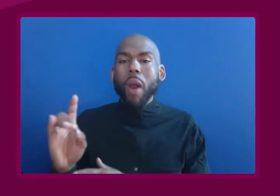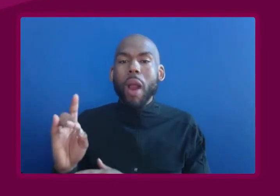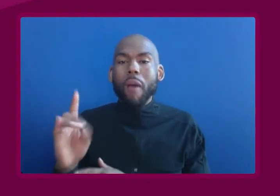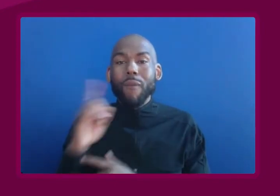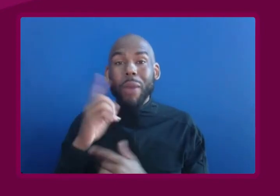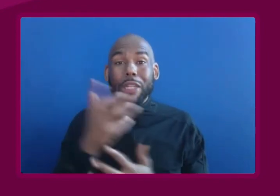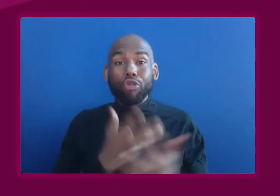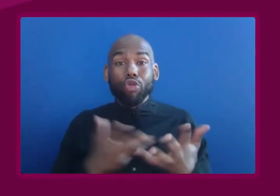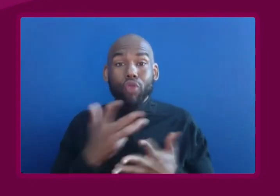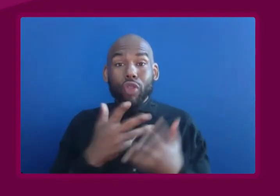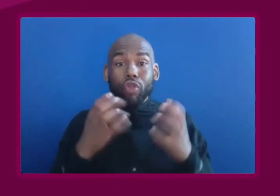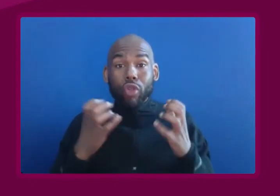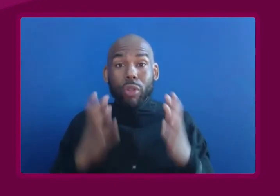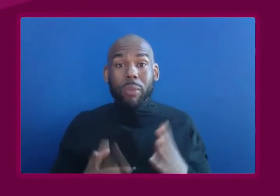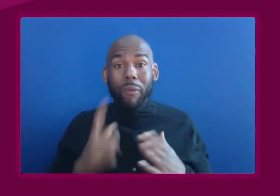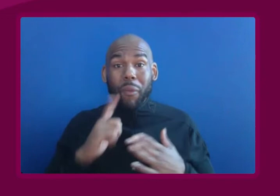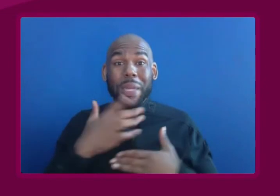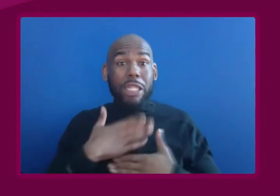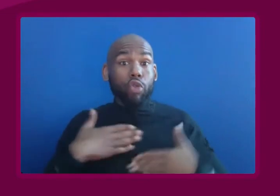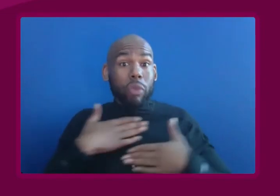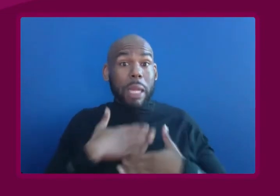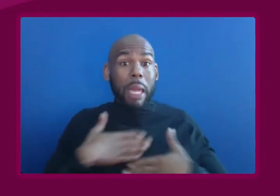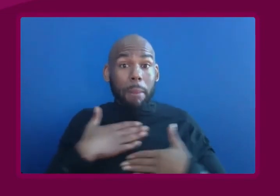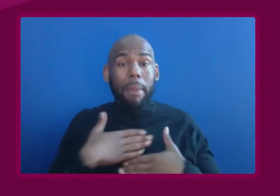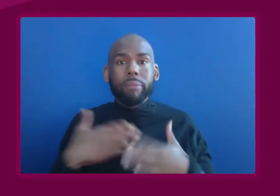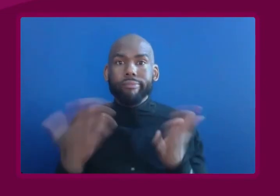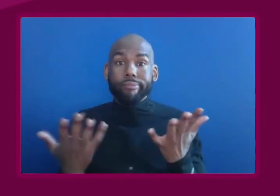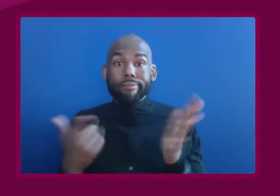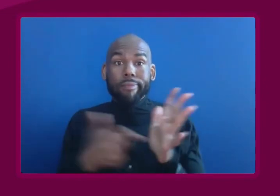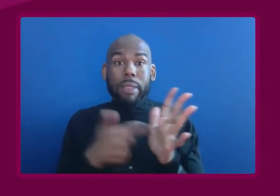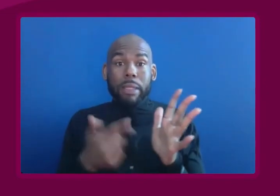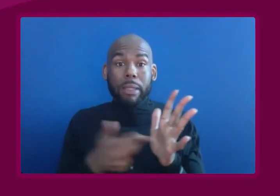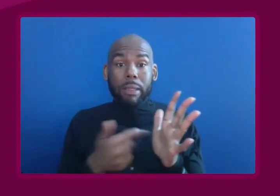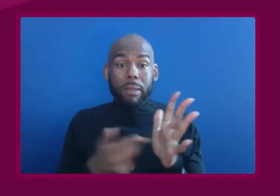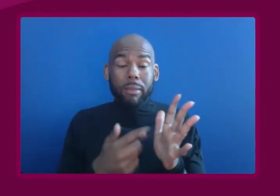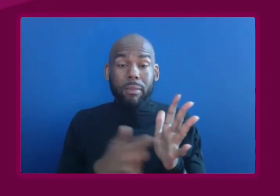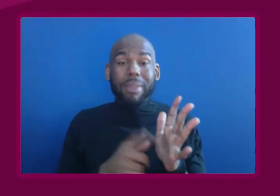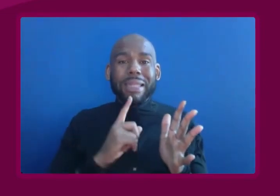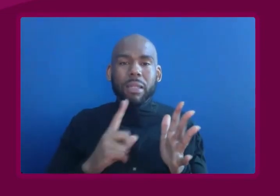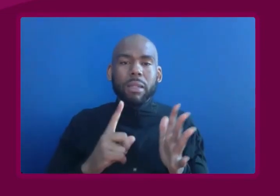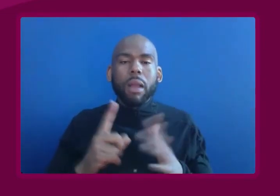consumption, for entertainment, sometimes it's a platform.